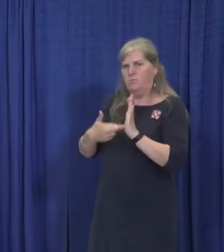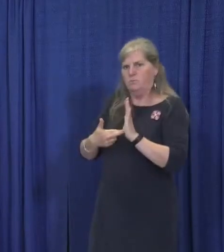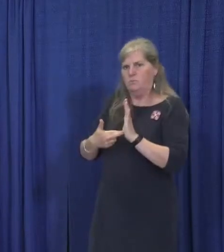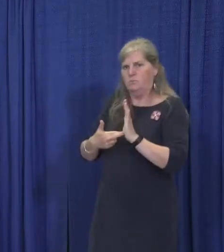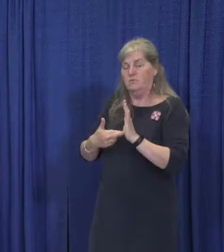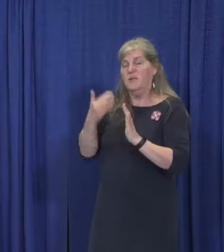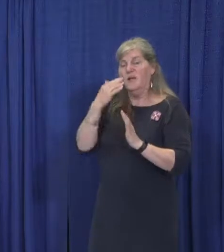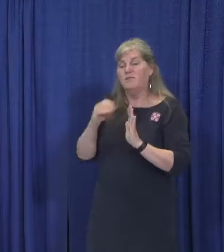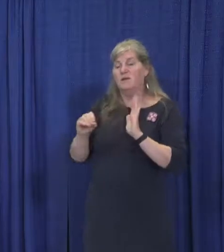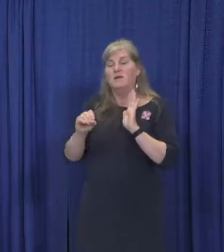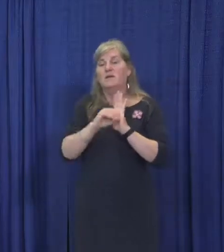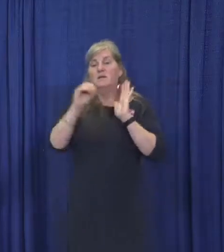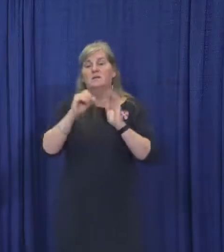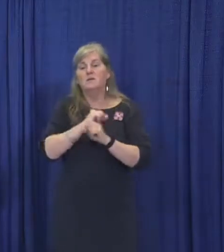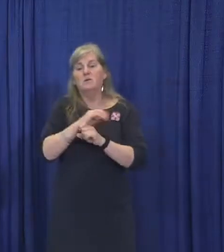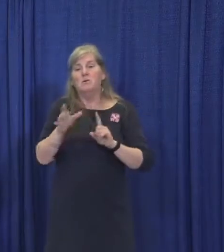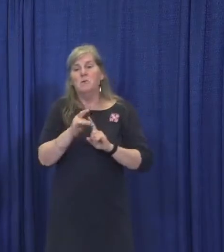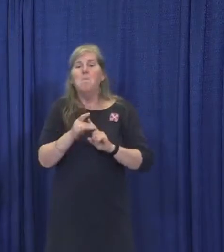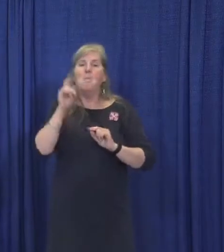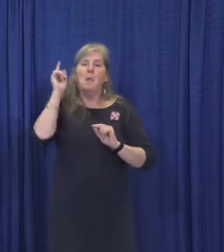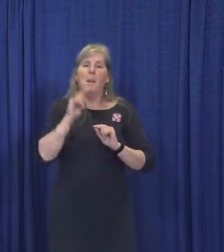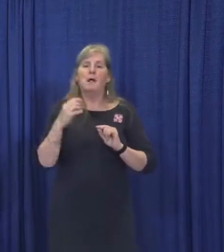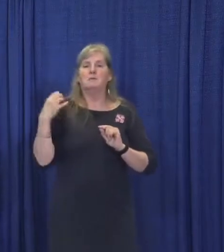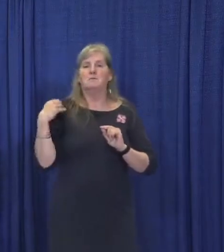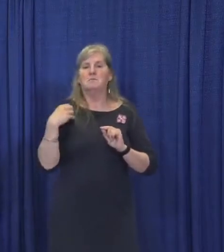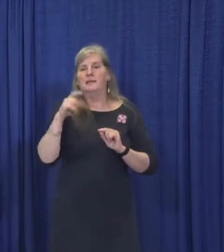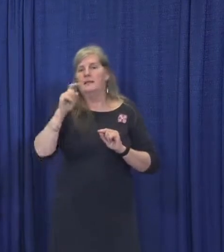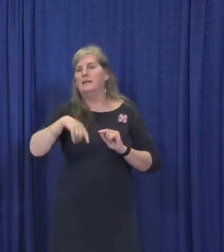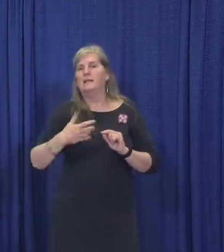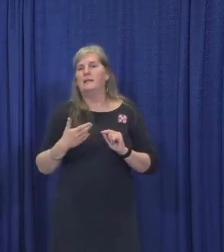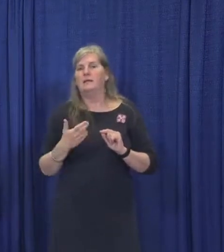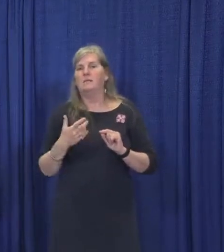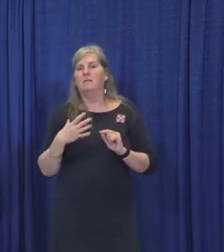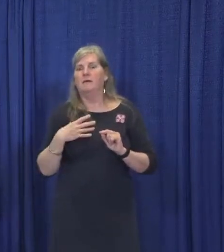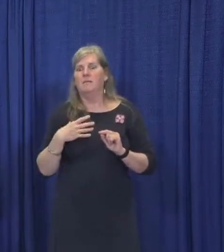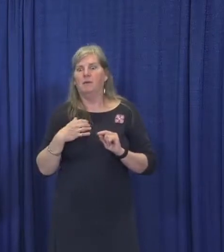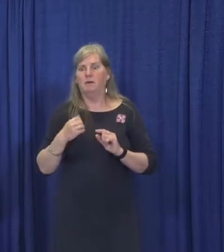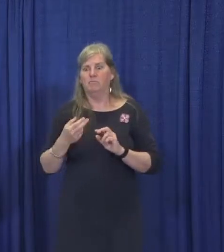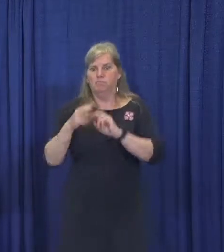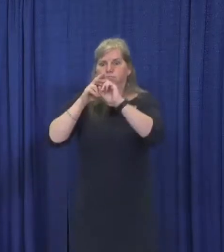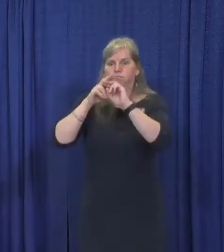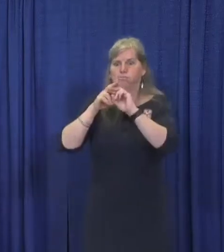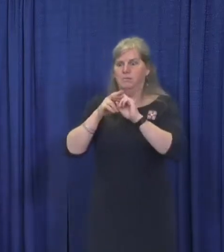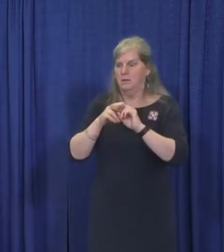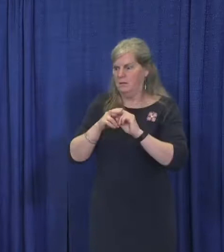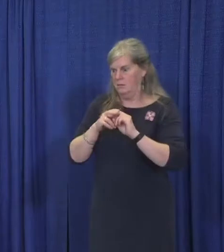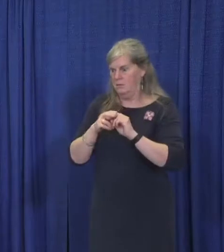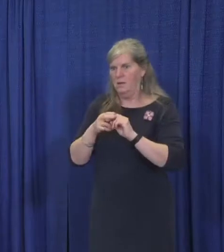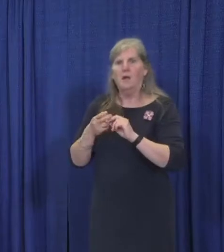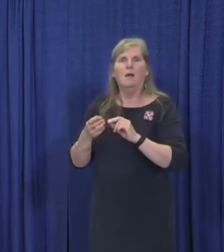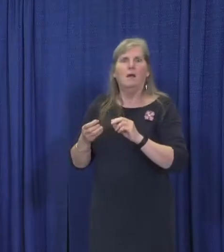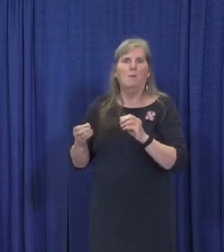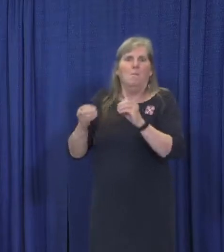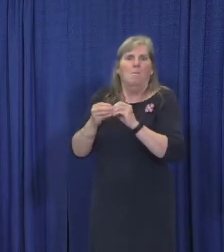And when we have zero cases and there is not enough enforcement. Enforcement increases when we